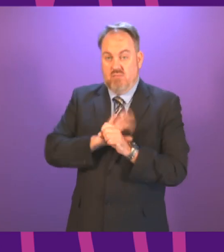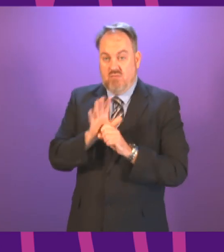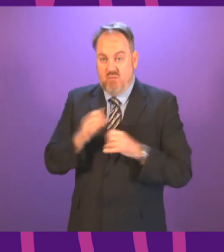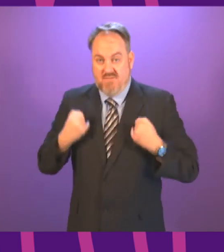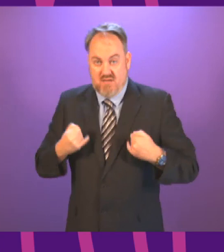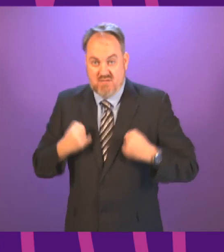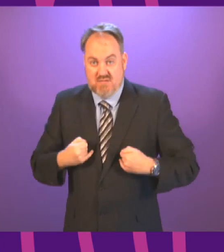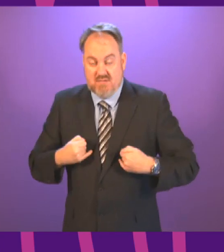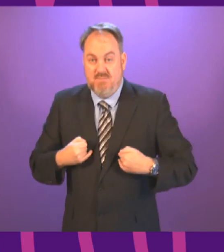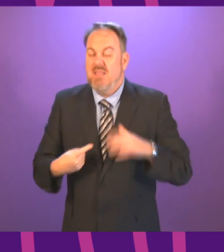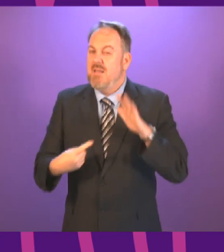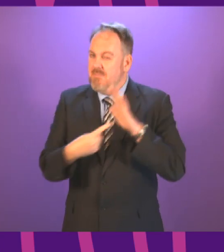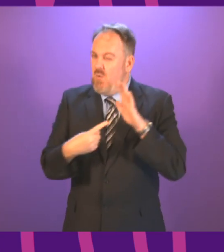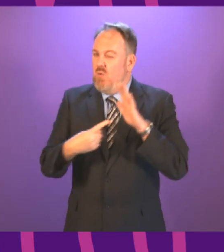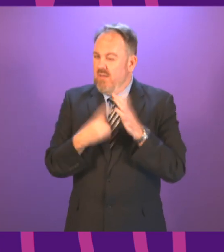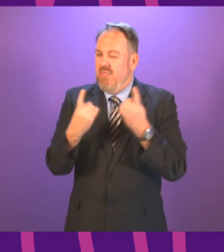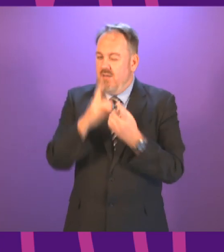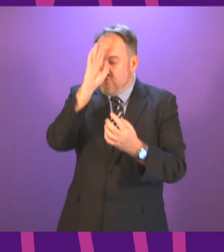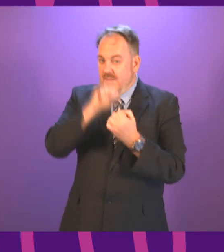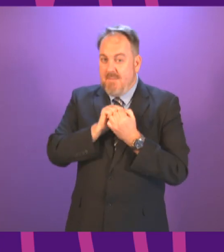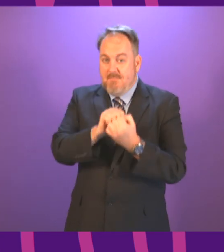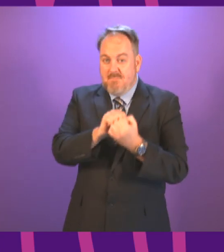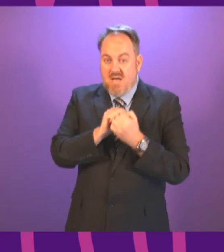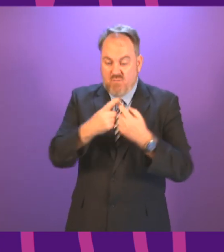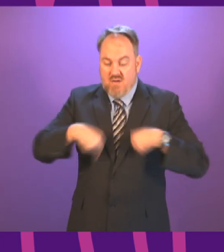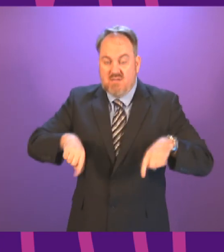Key to all this, of course, and key to giving ourselves the best chance of avoiding further